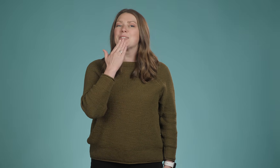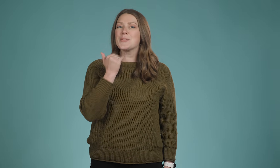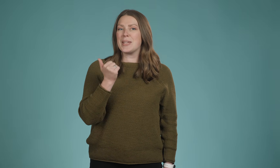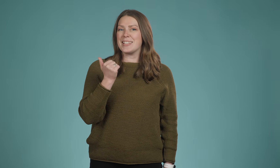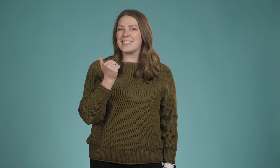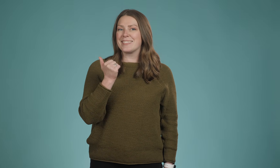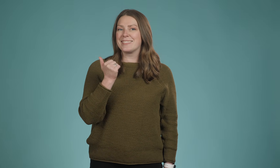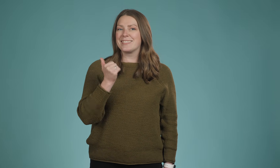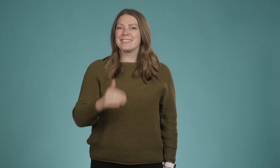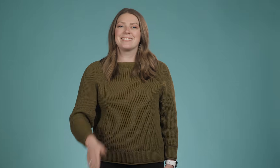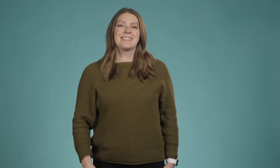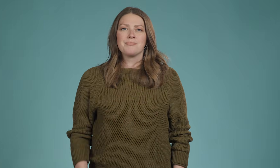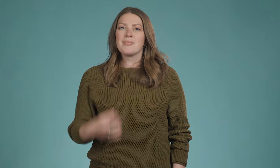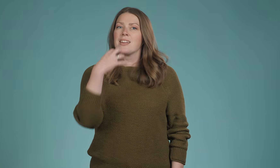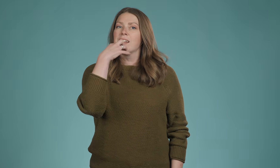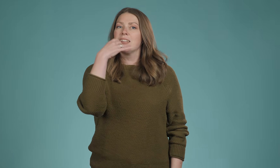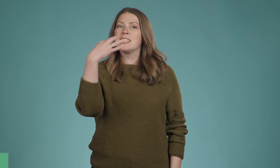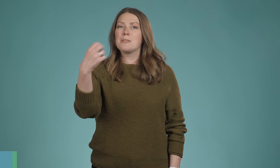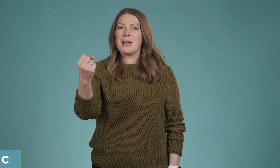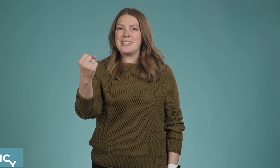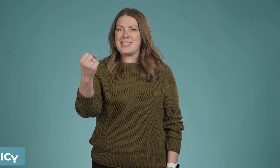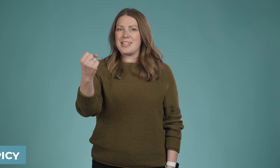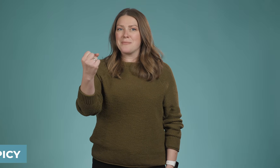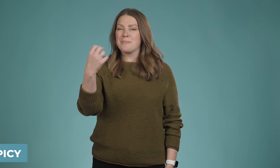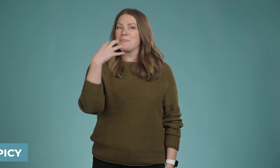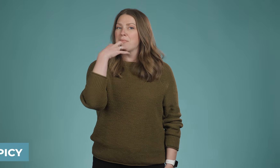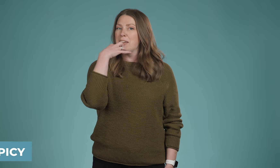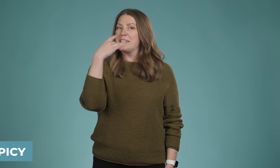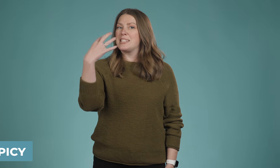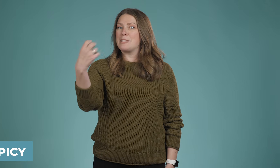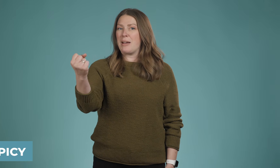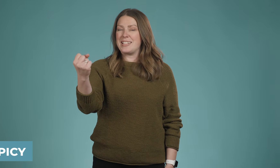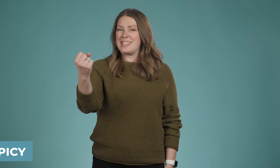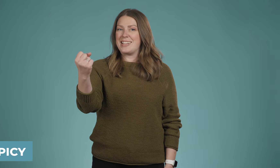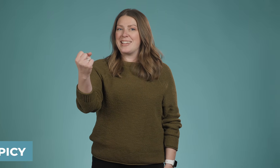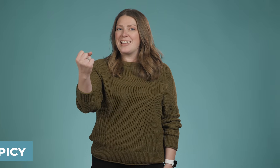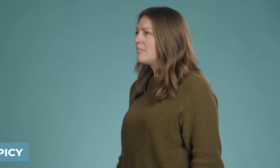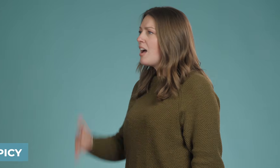Sweet. Spicy.